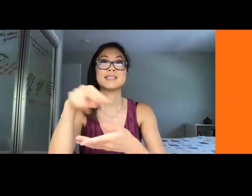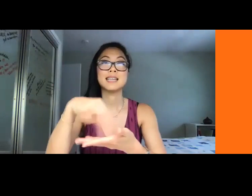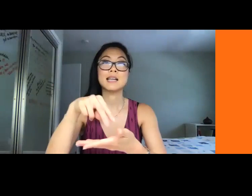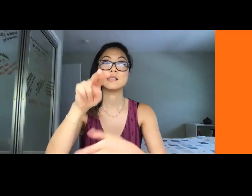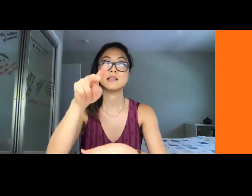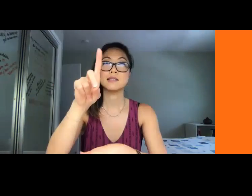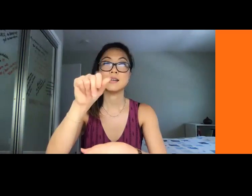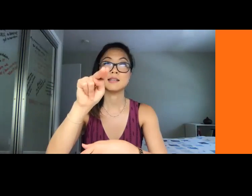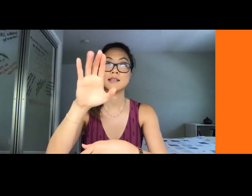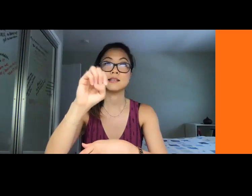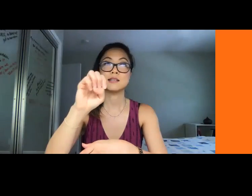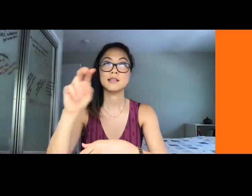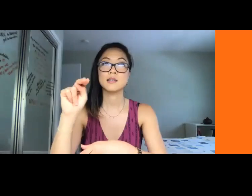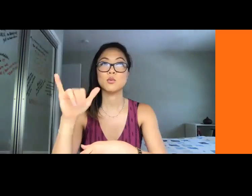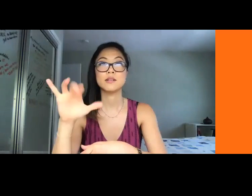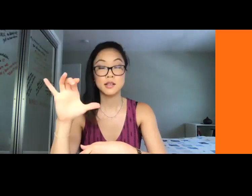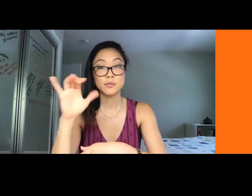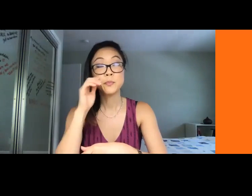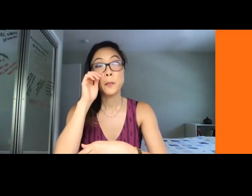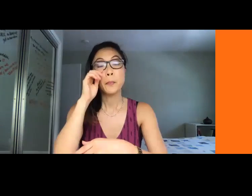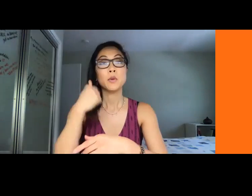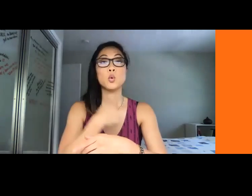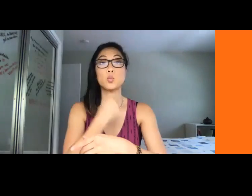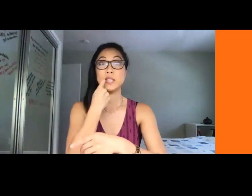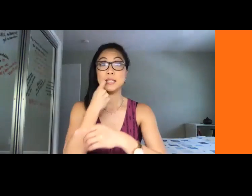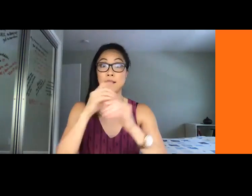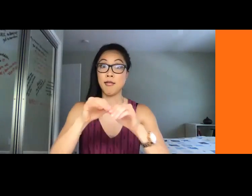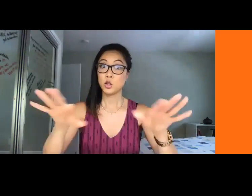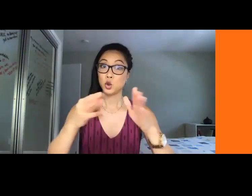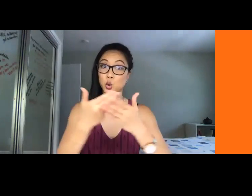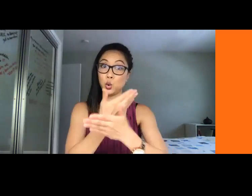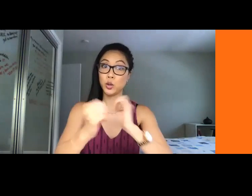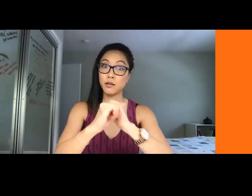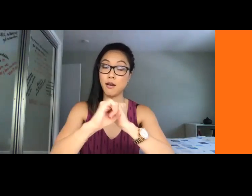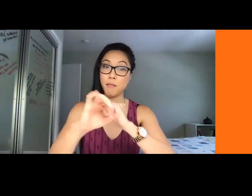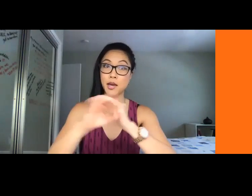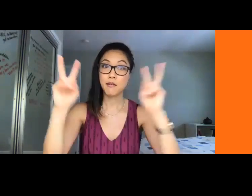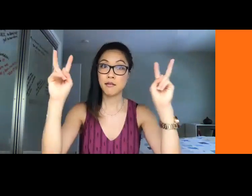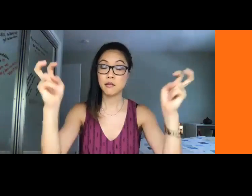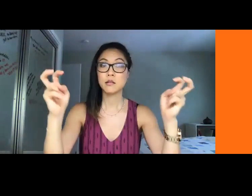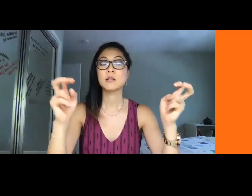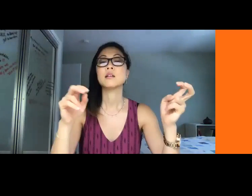dance NYC launched a new campaign on May 14th declaring loudly that artists are necessary workers.